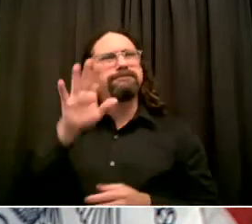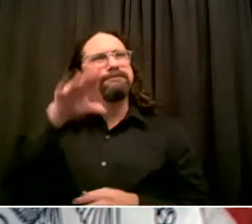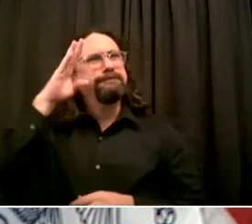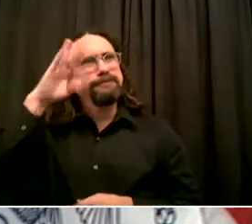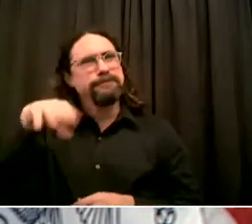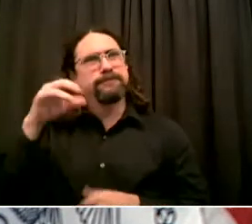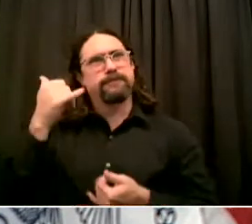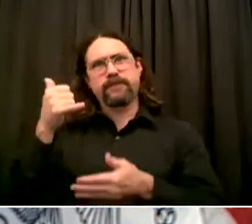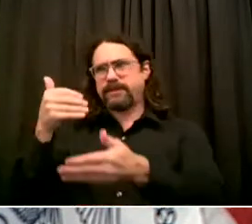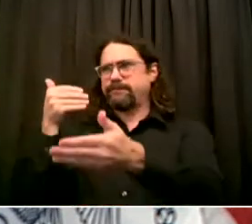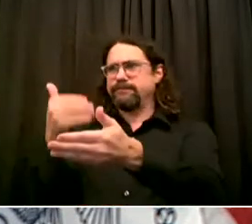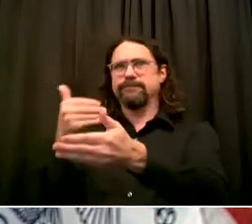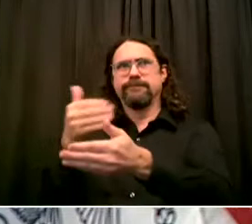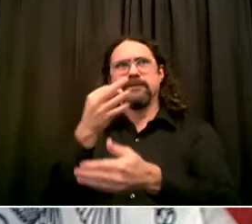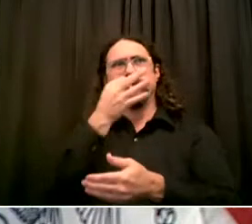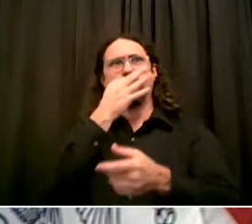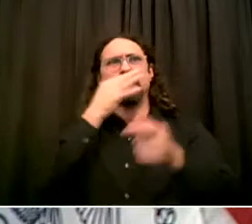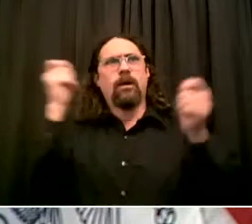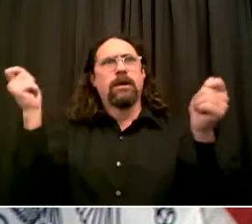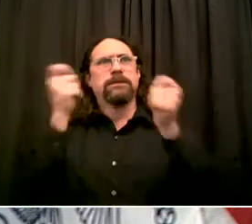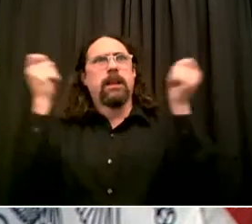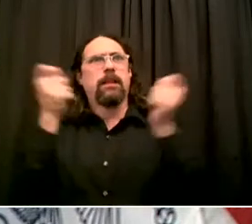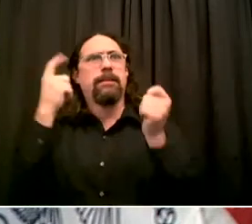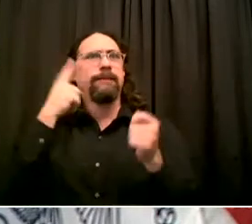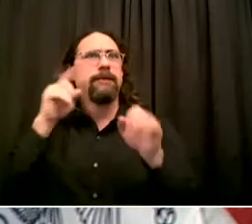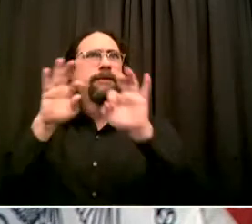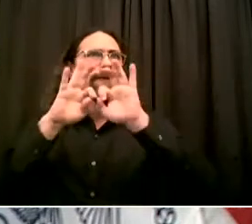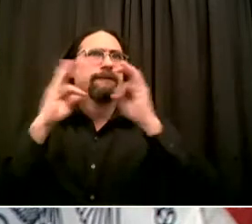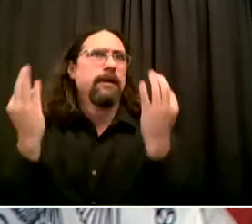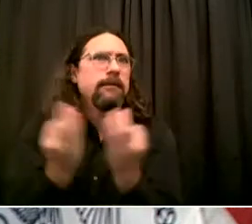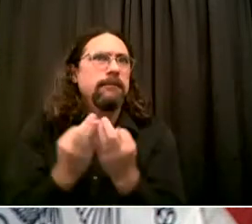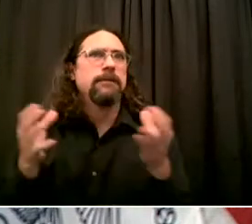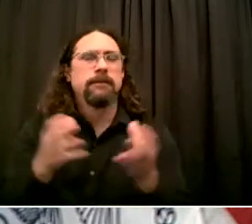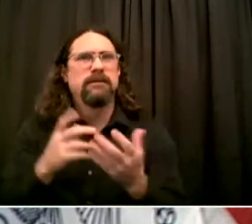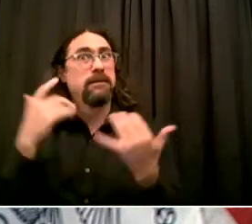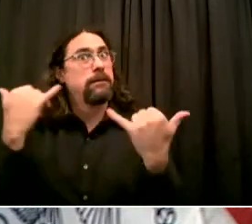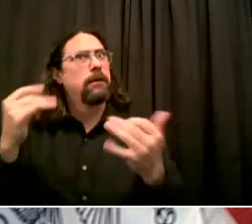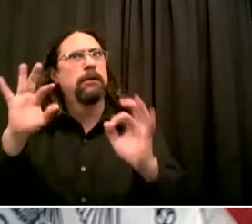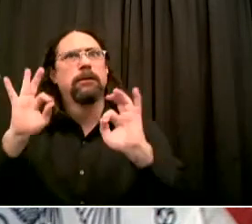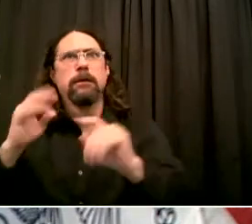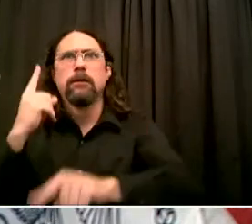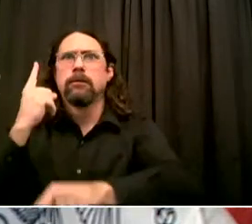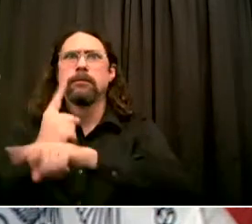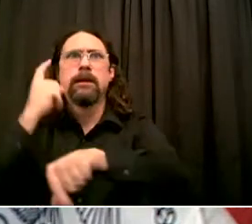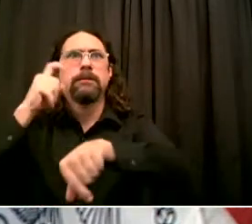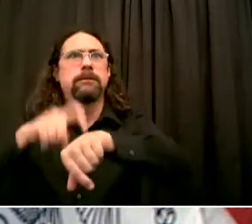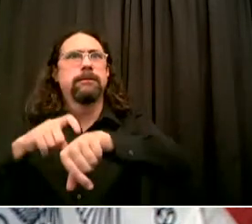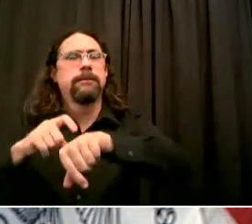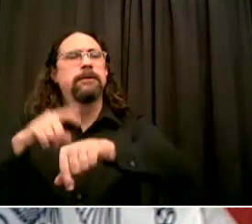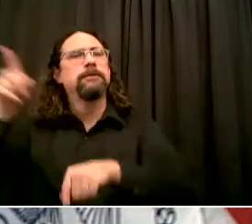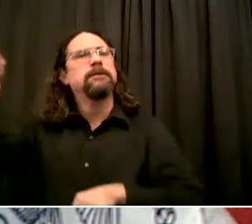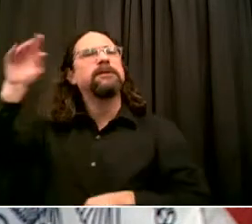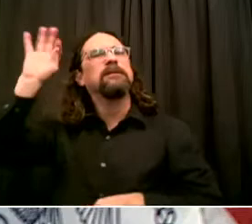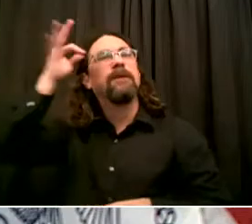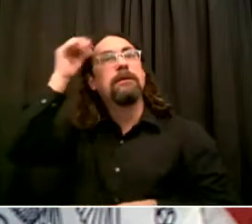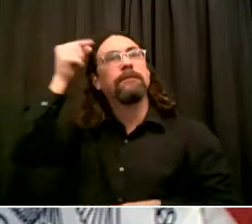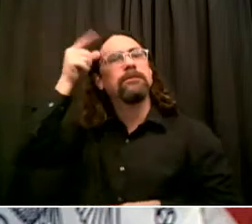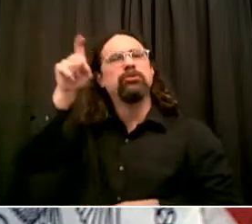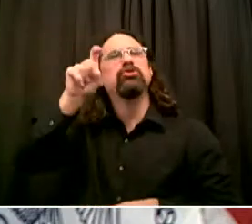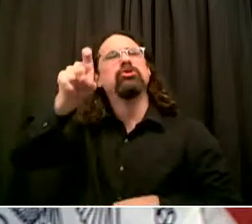SEASON COMING, LOTS OF TRAVEL PLANNED. GUESS WHAT? THIS IS THE MOMENT FOR THE FEDERAL GOVOVRENMENT TO TAKE A DECISIVE ACT AND MAKE SURERETH ATATI, F PEOPLE DO